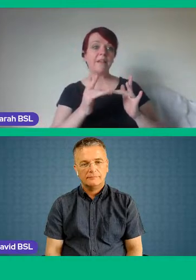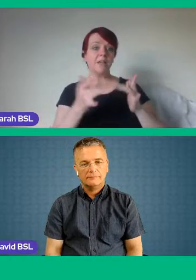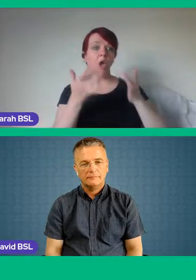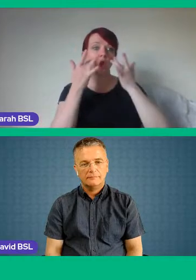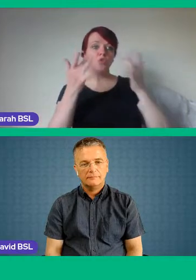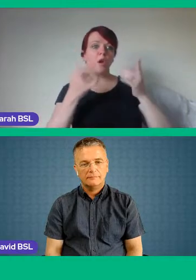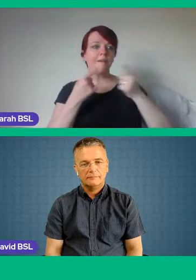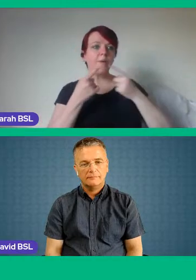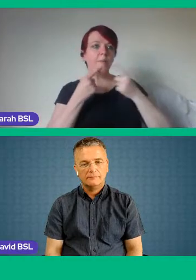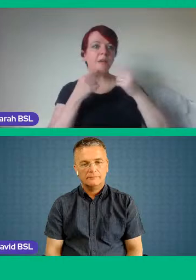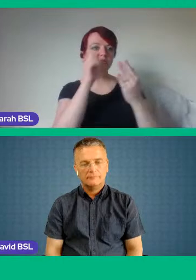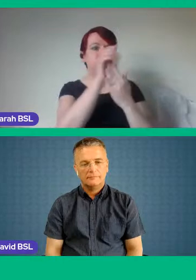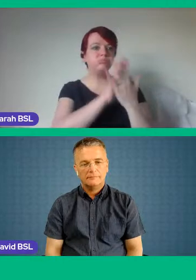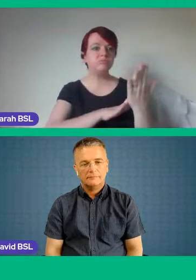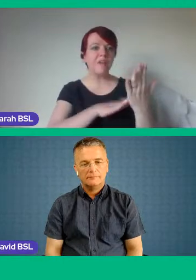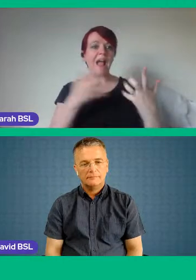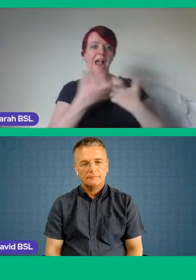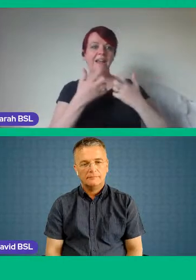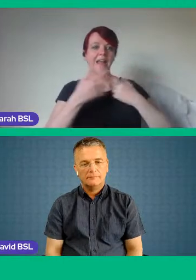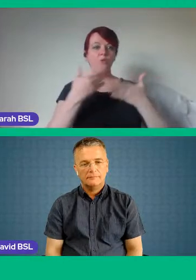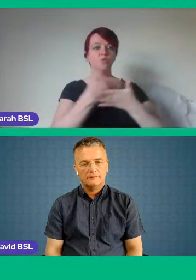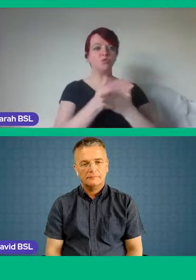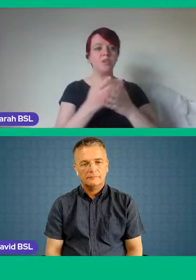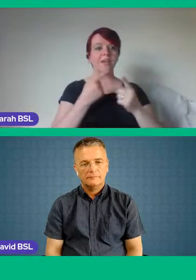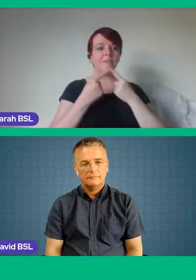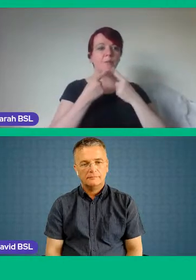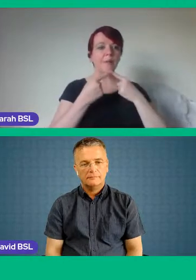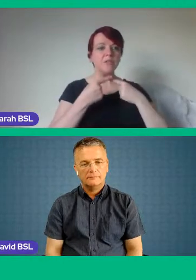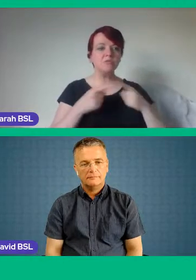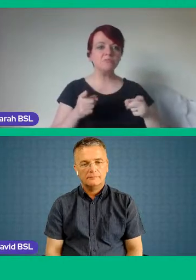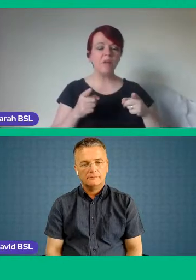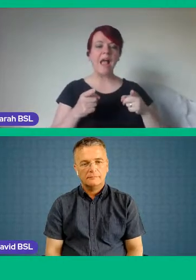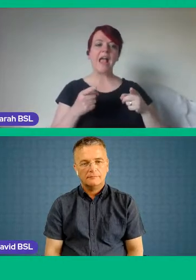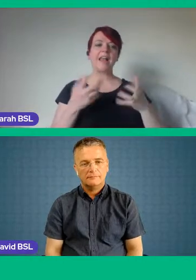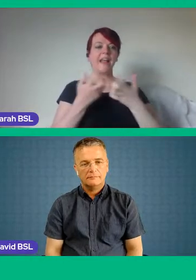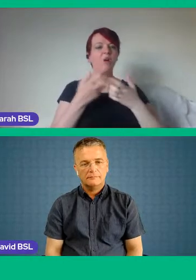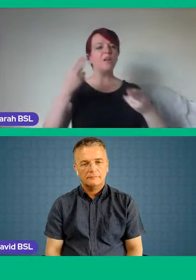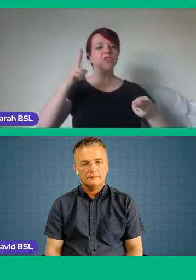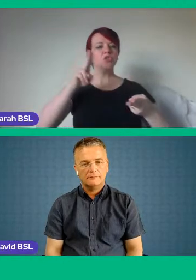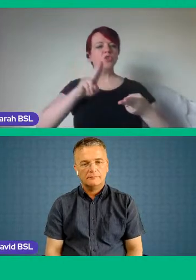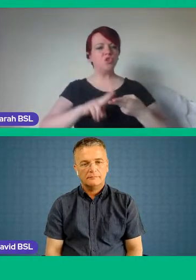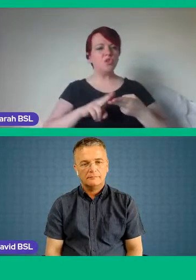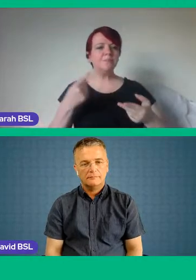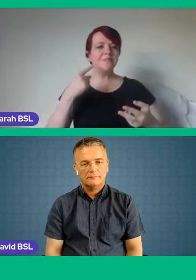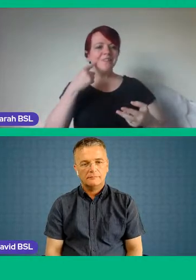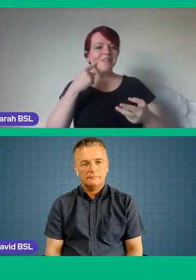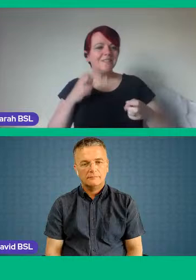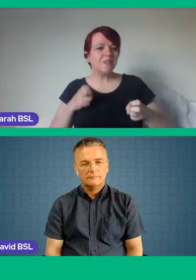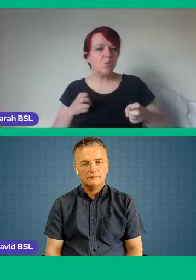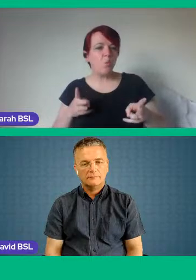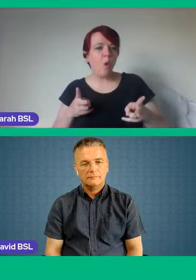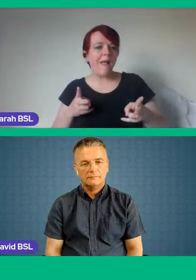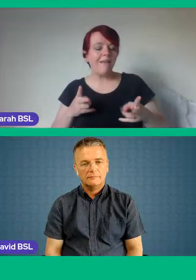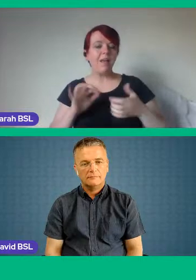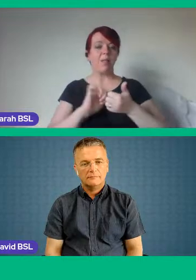impact efficient ways that organisations could just be a bit better at telling people what they